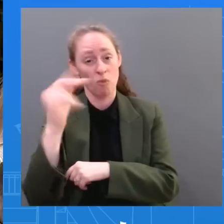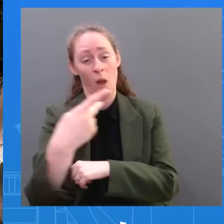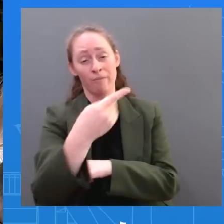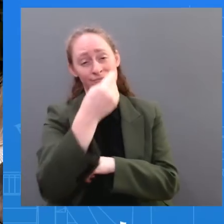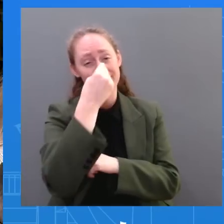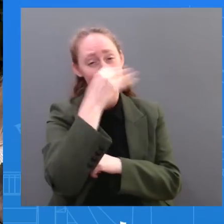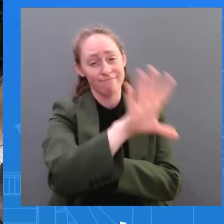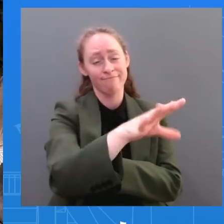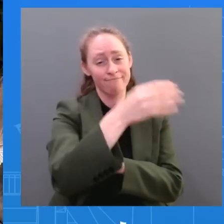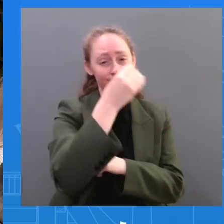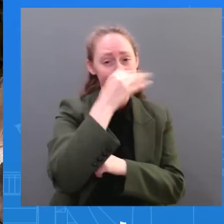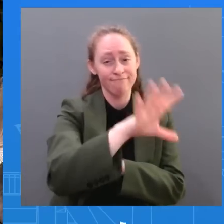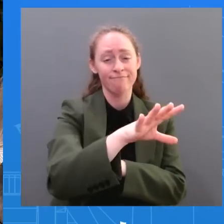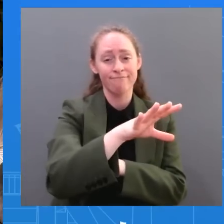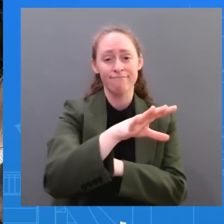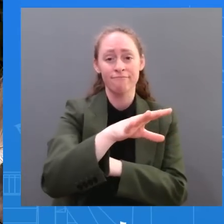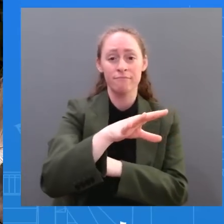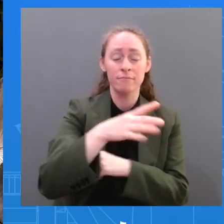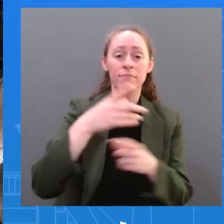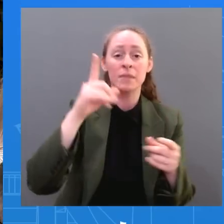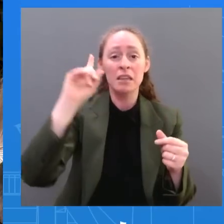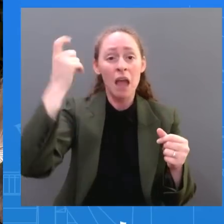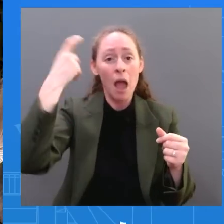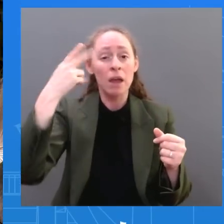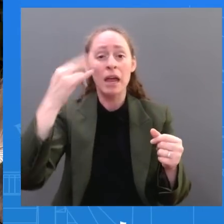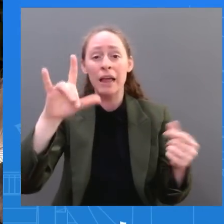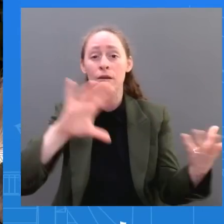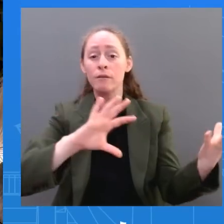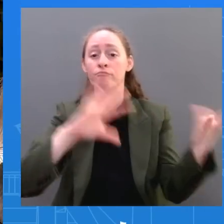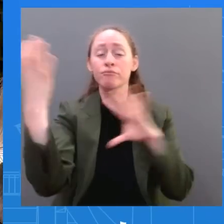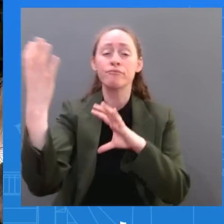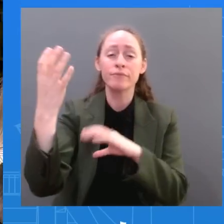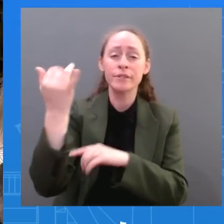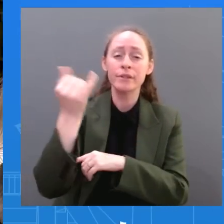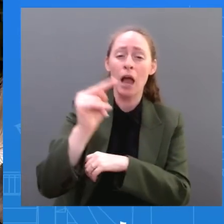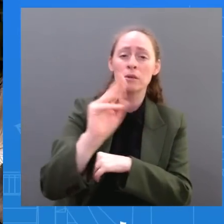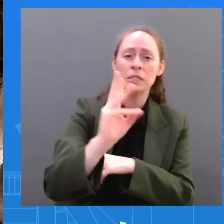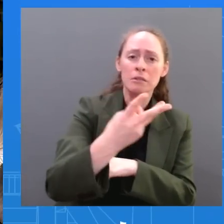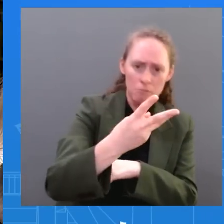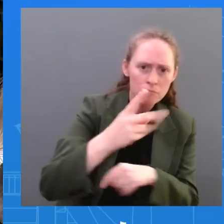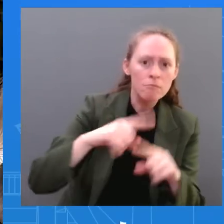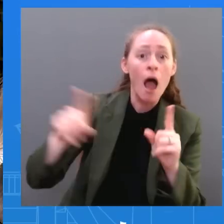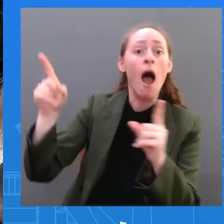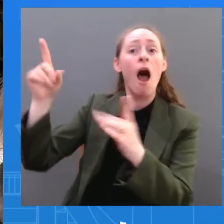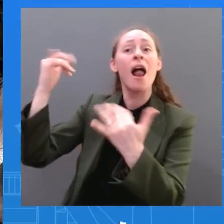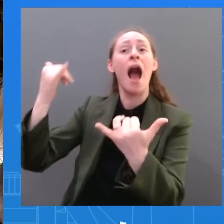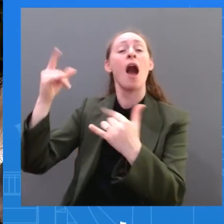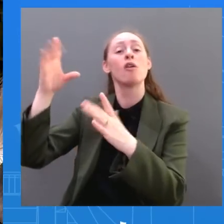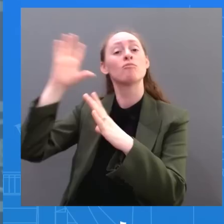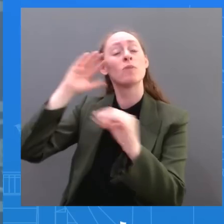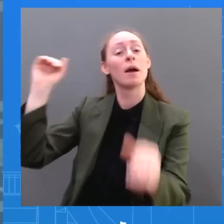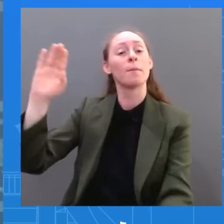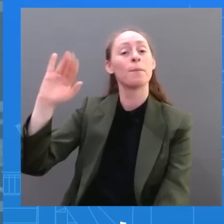while the Supreme Court justices were under attack in their own homes with their families and with their children? Ms. Jean-Pierre: Well, I --